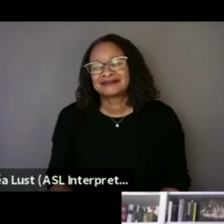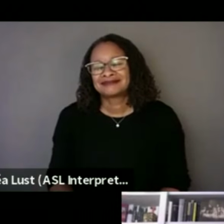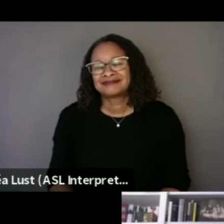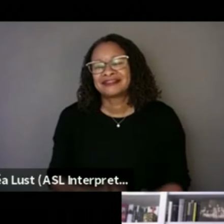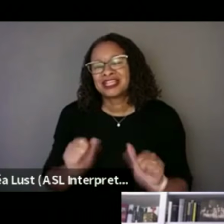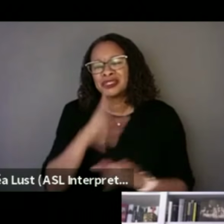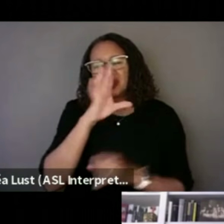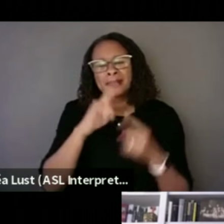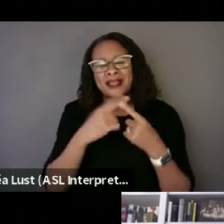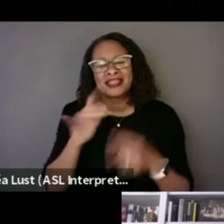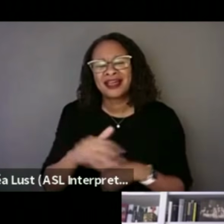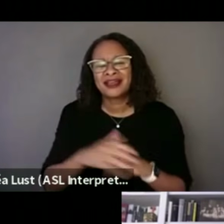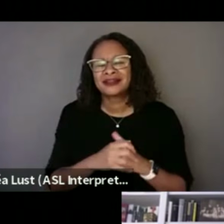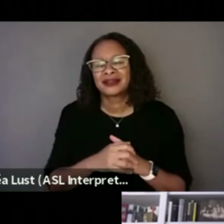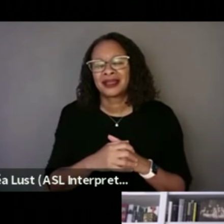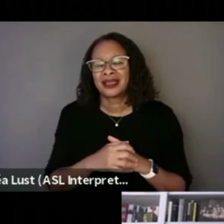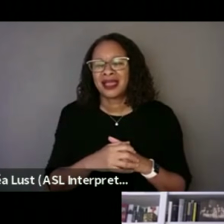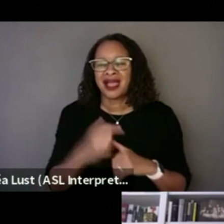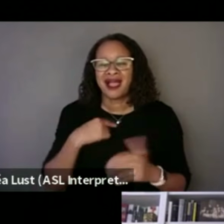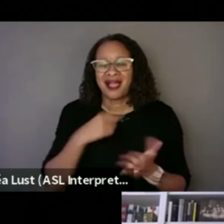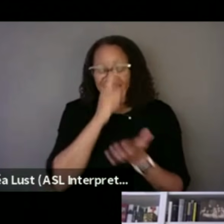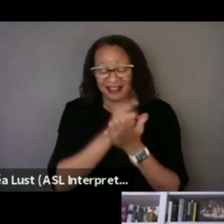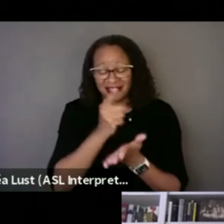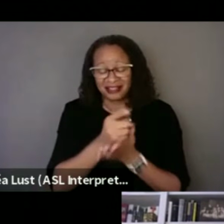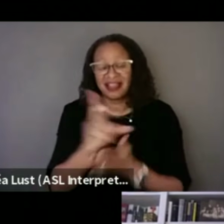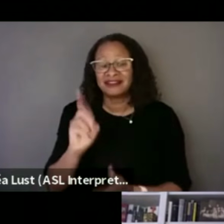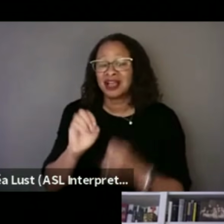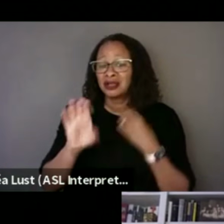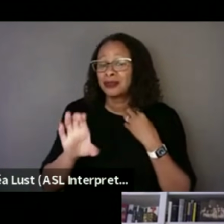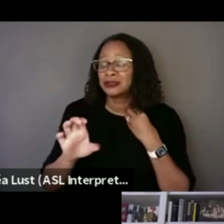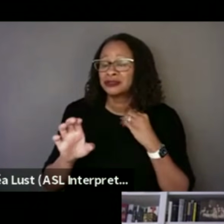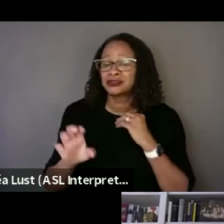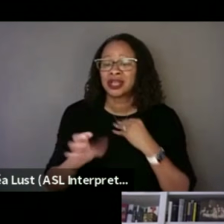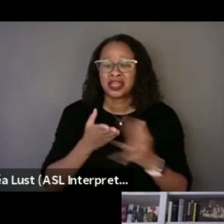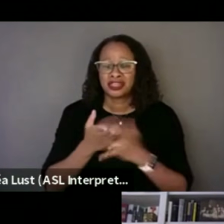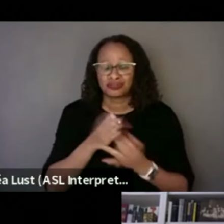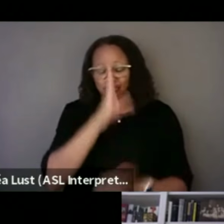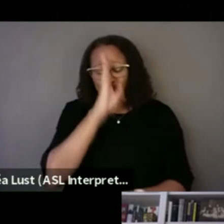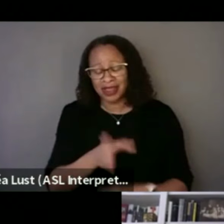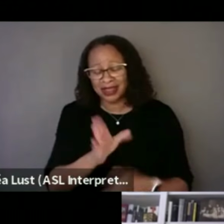Yeah, I mean, I fell in love with documentaries through, you know, direct cinema, the classics.